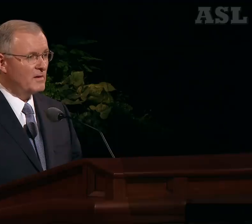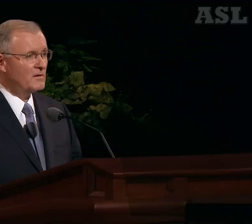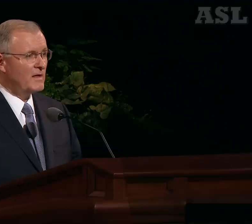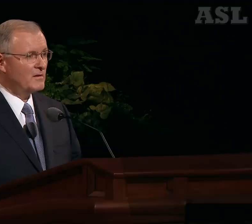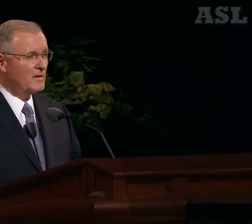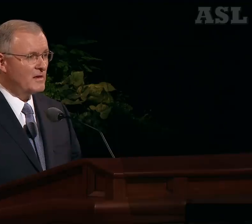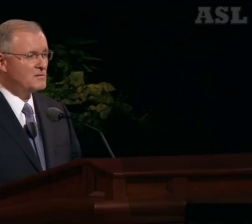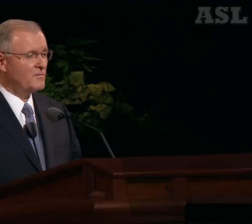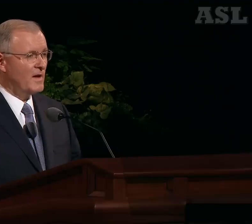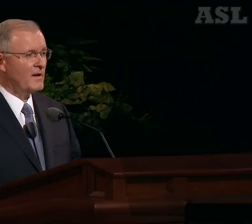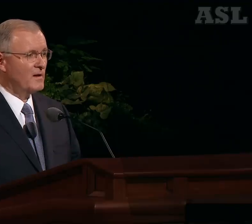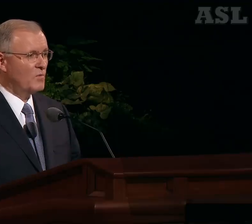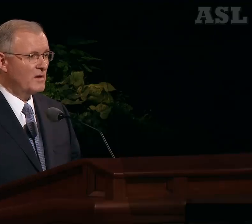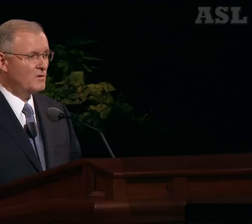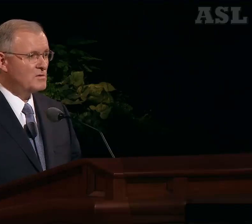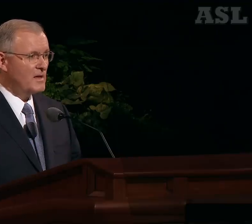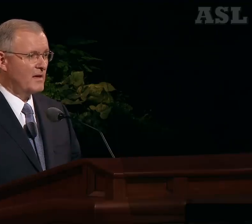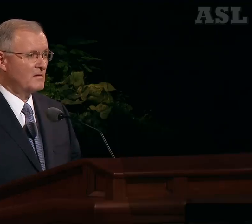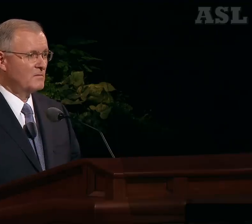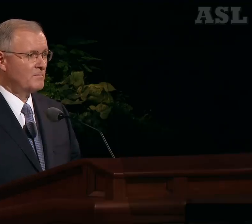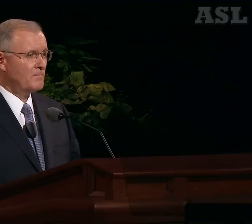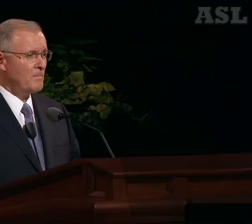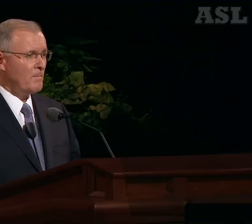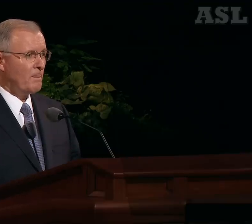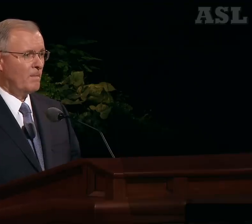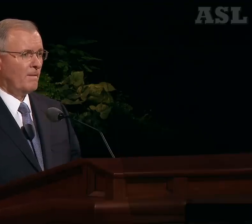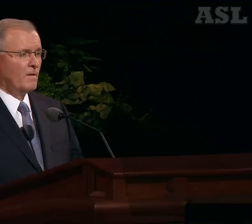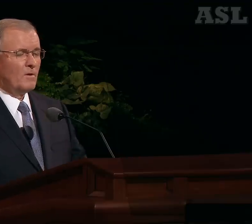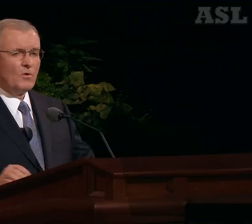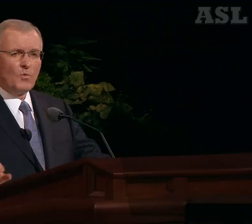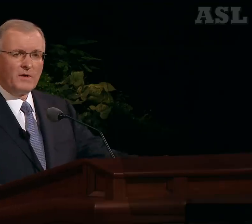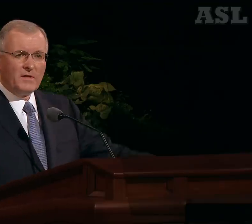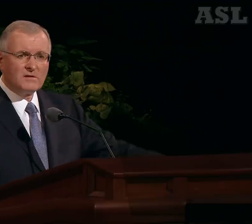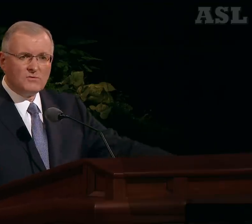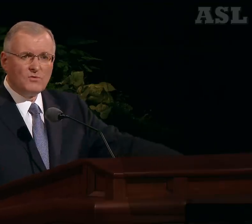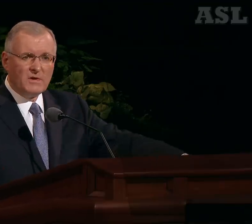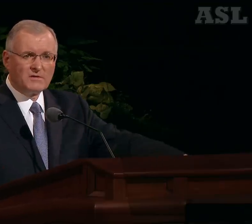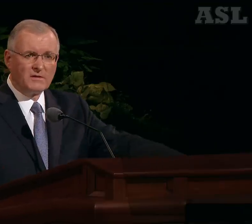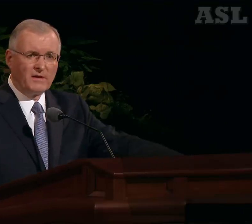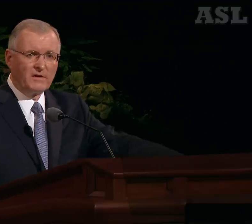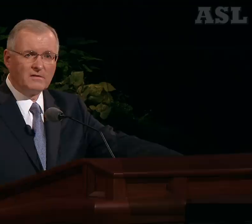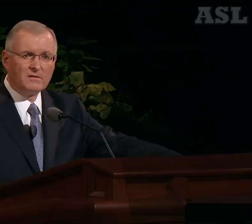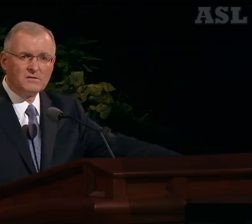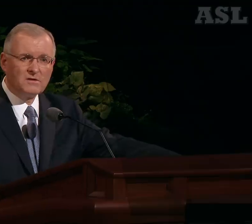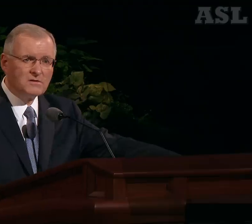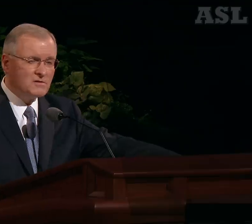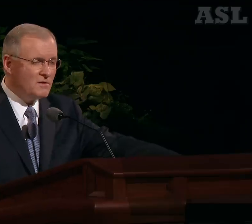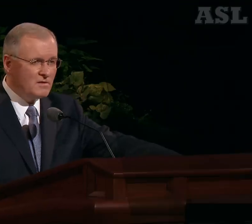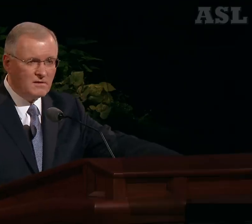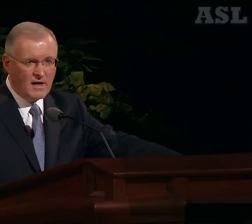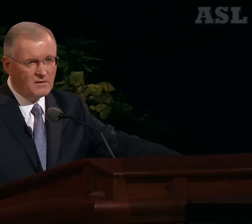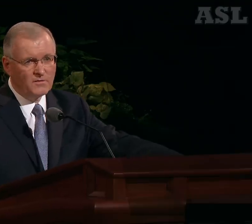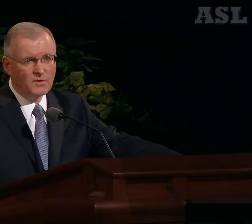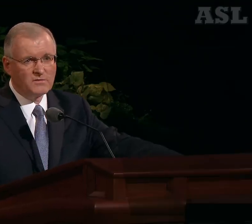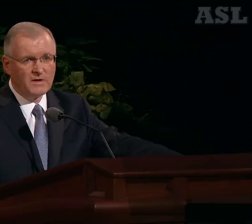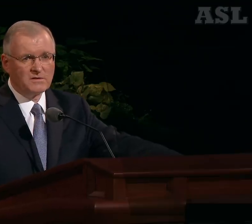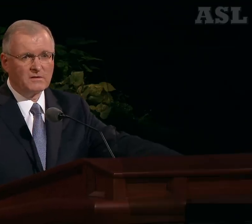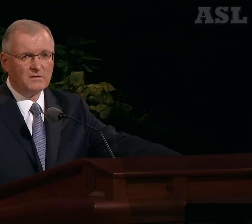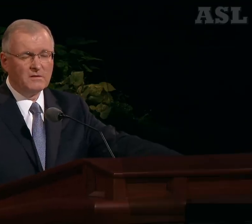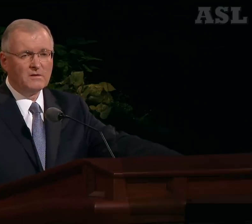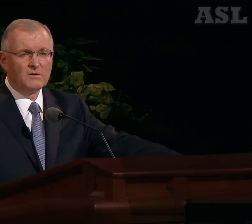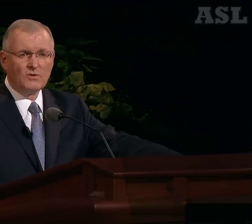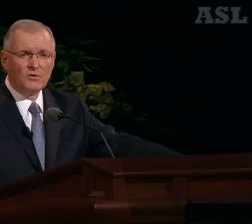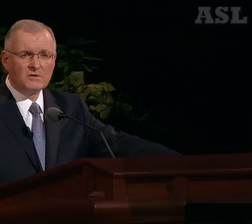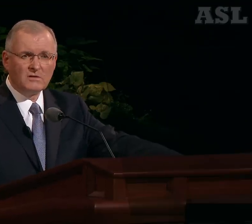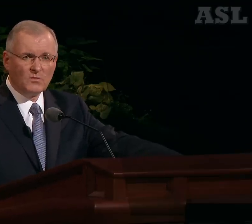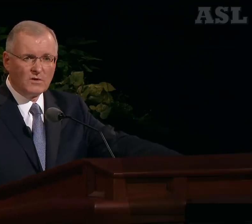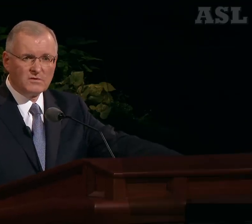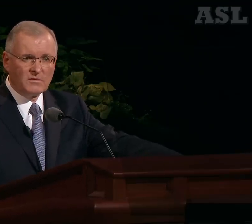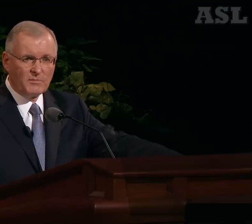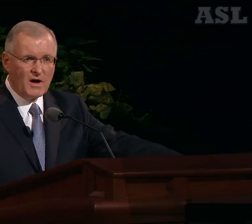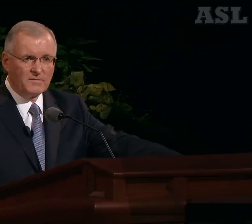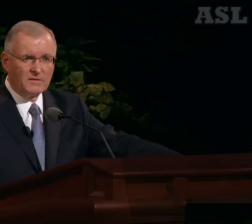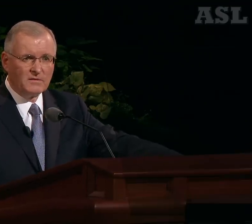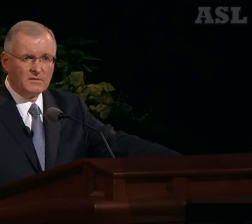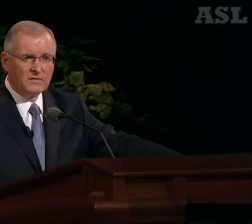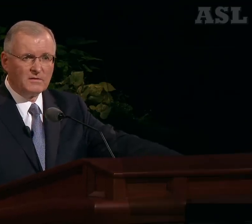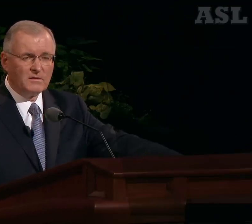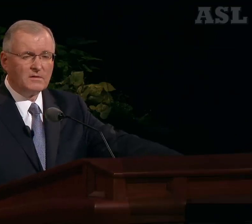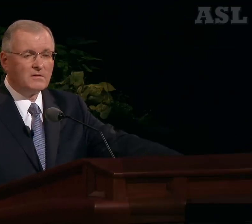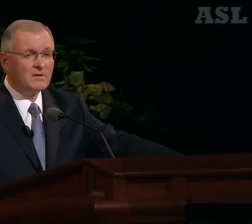WORD SO THE SPIRIT CAN TESTIFY